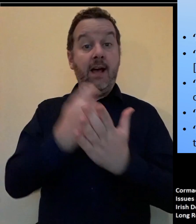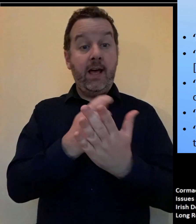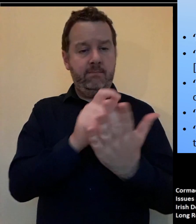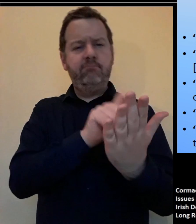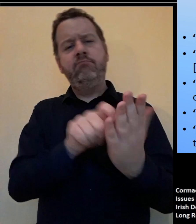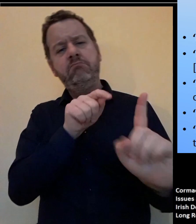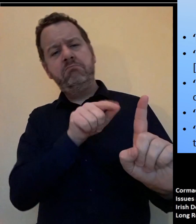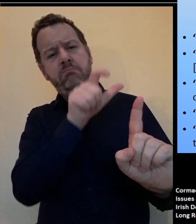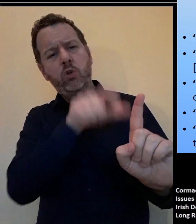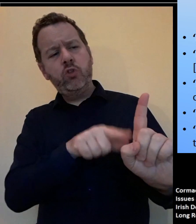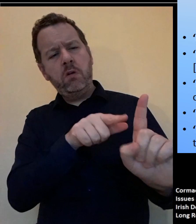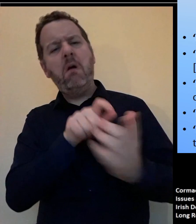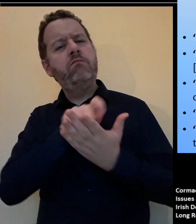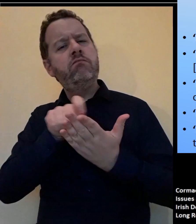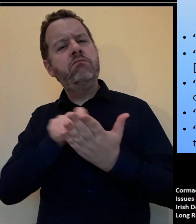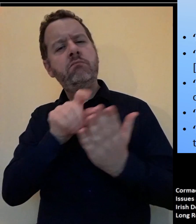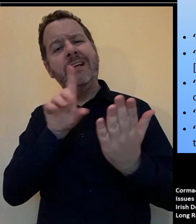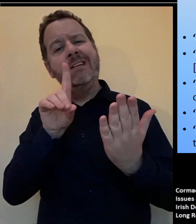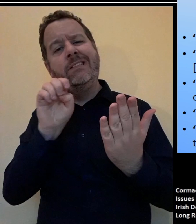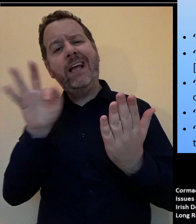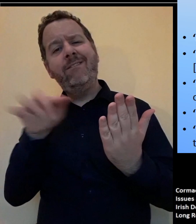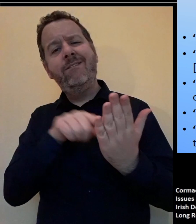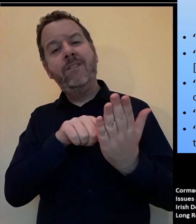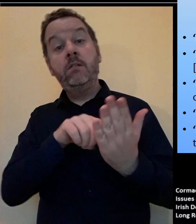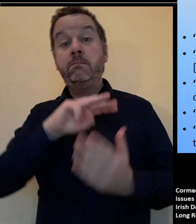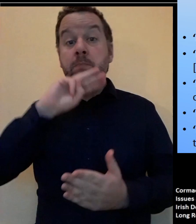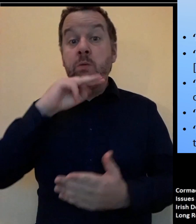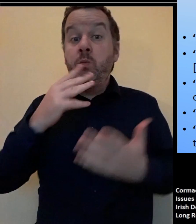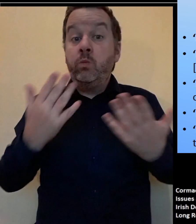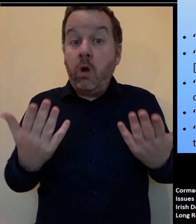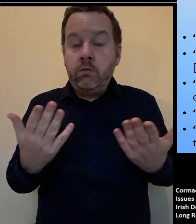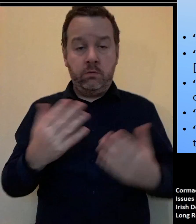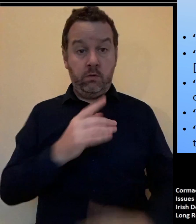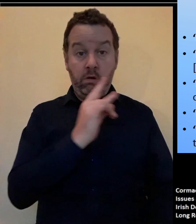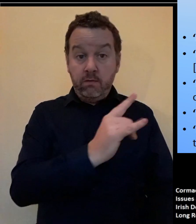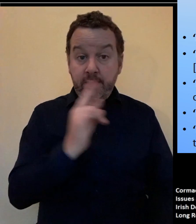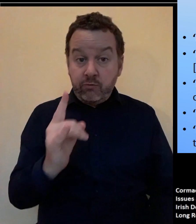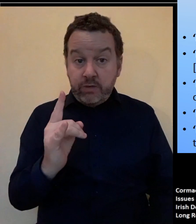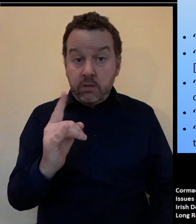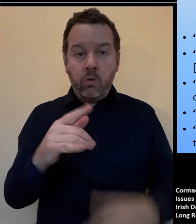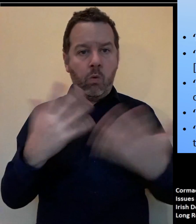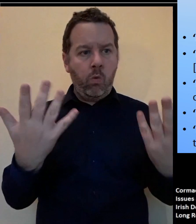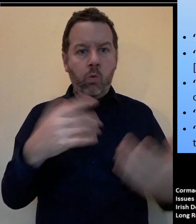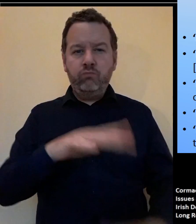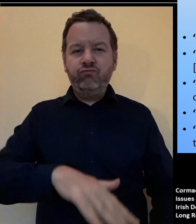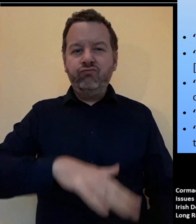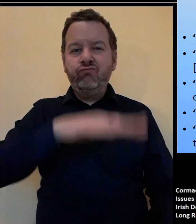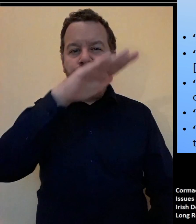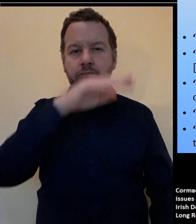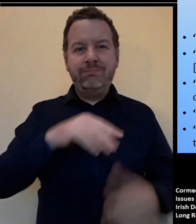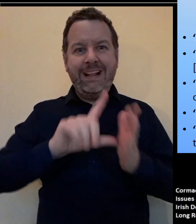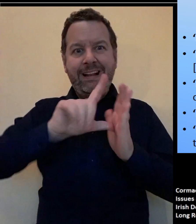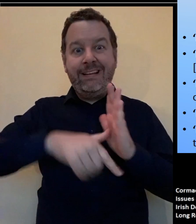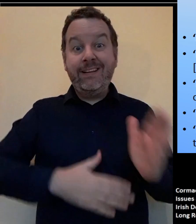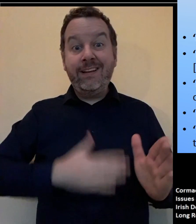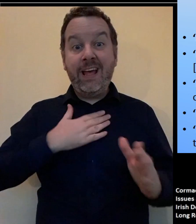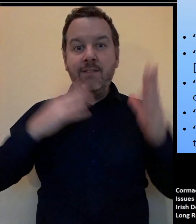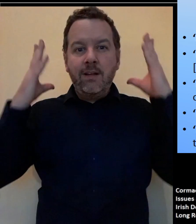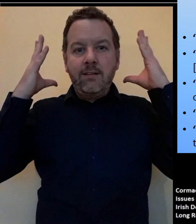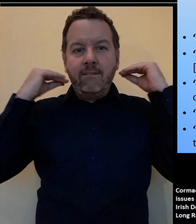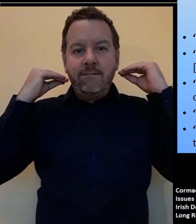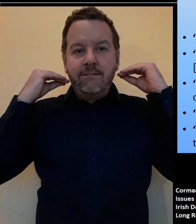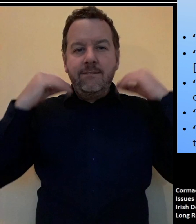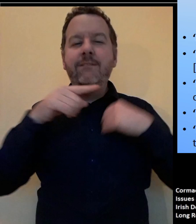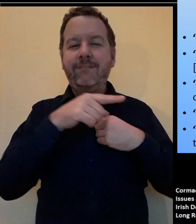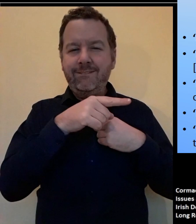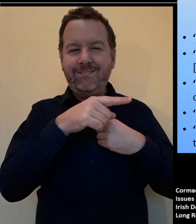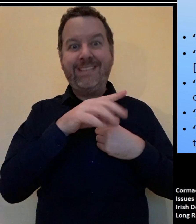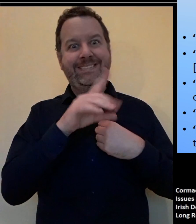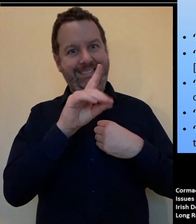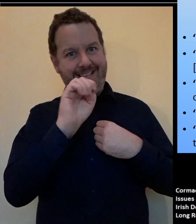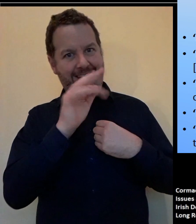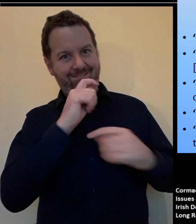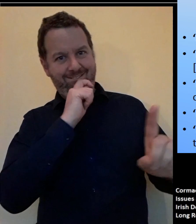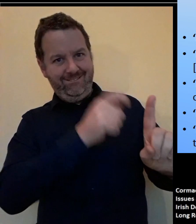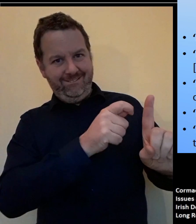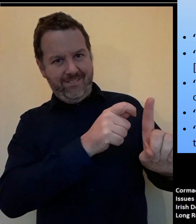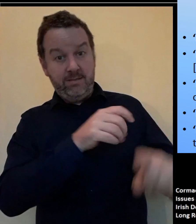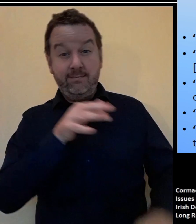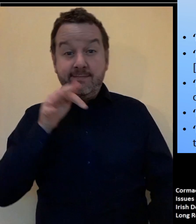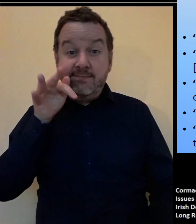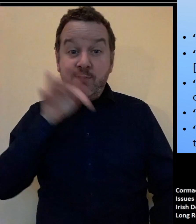Almost always, someone described as 'deaf' in this period will be hard-of-hearing or late-deafened.